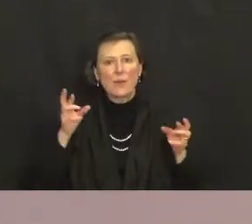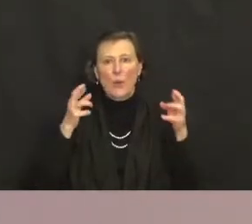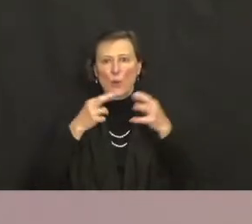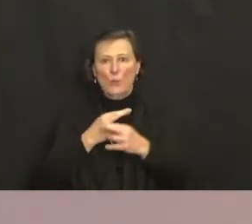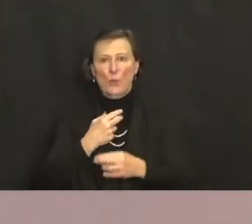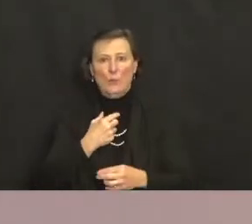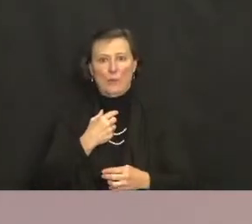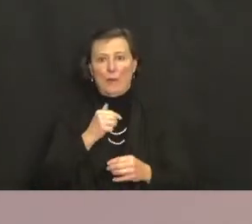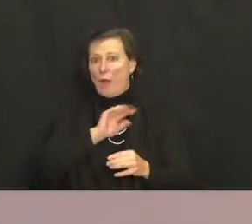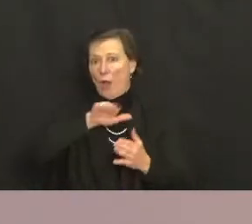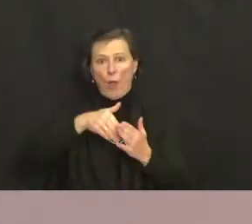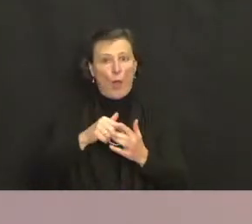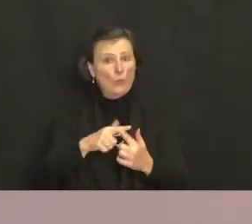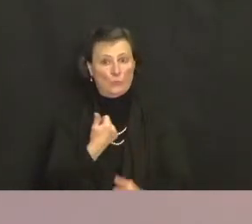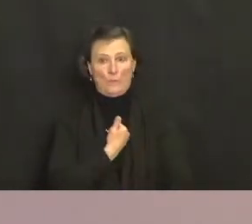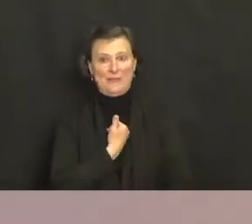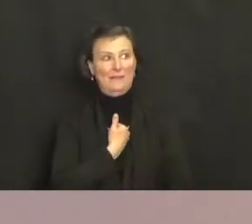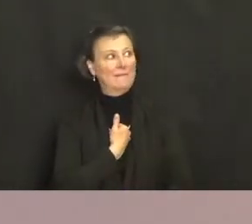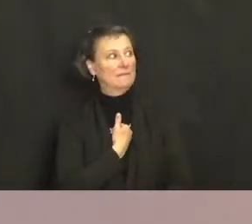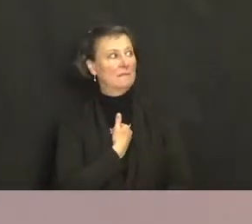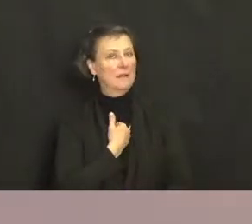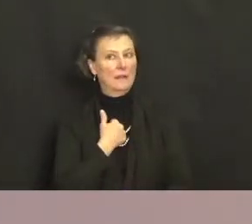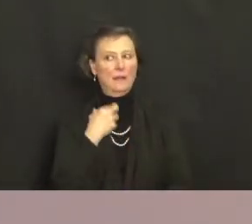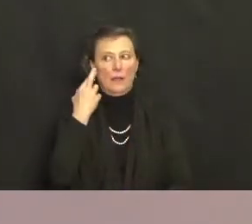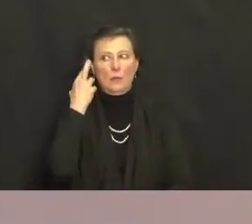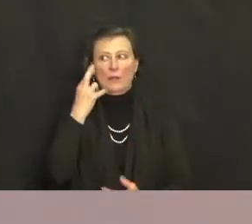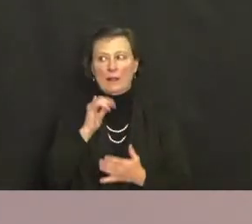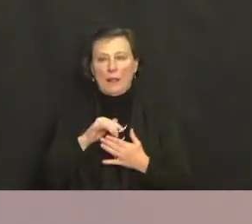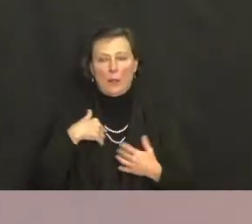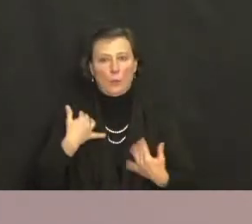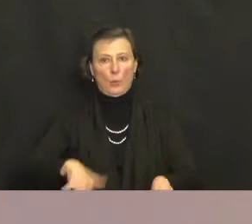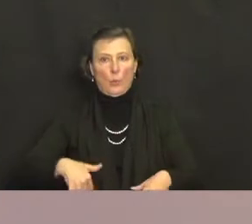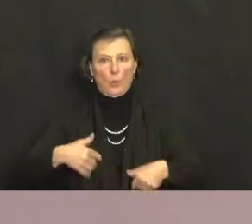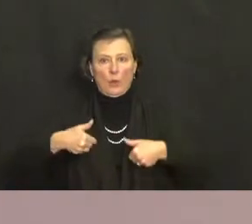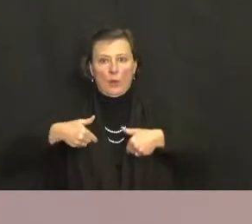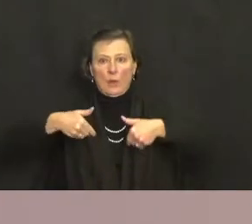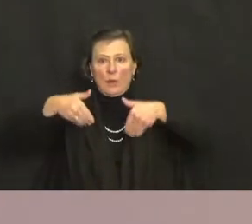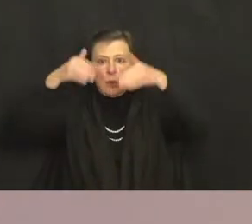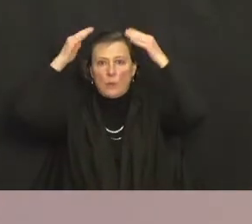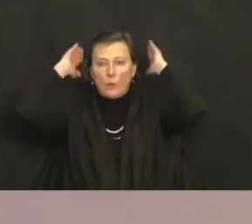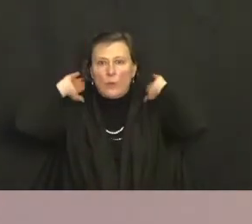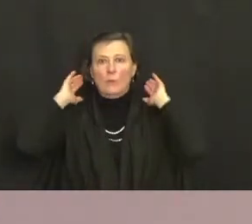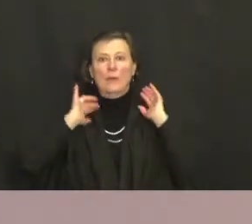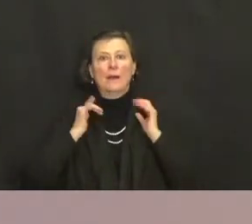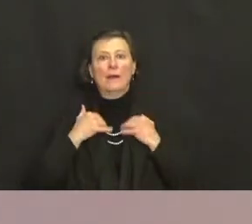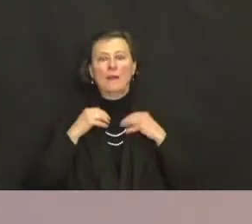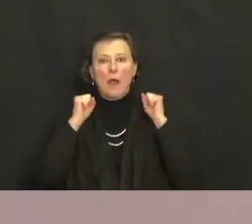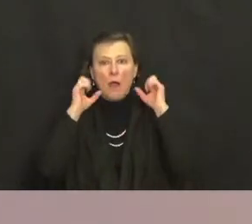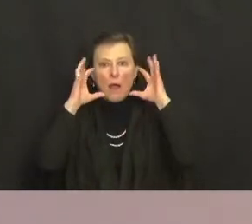And, when I realized this, I was overwhelmed with a sense of awe - that I stood alone in